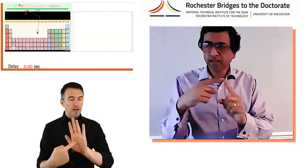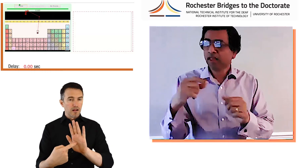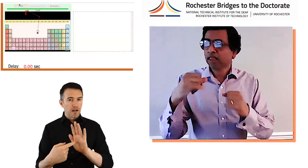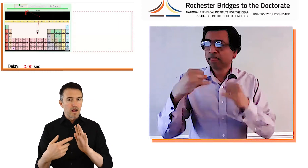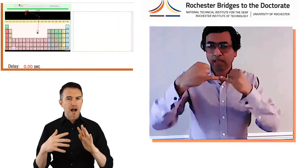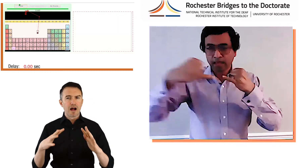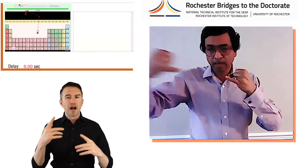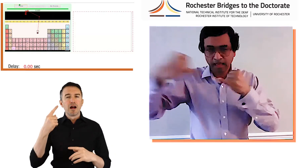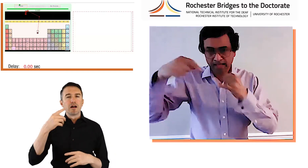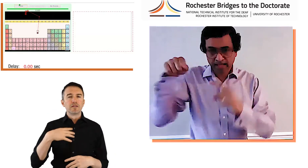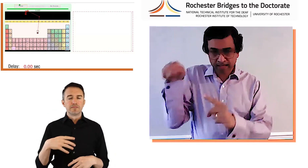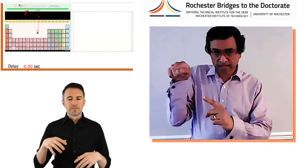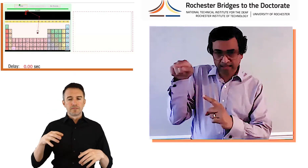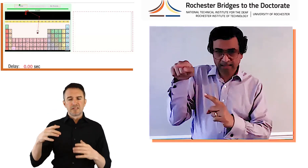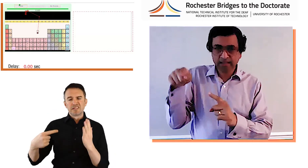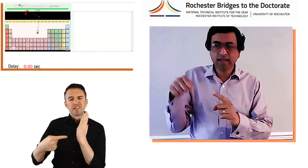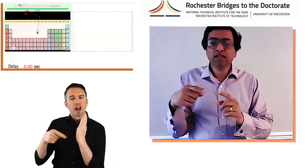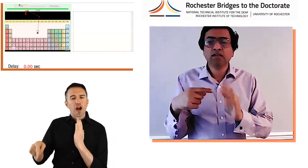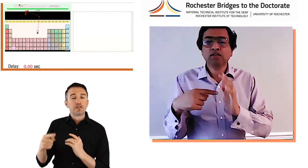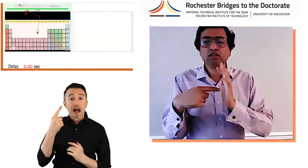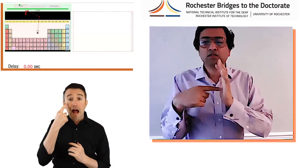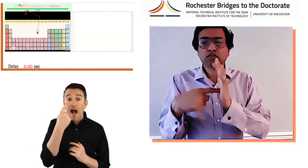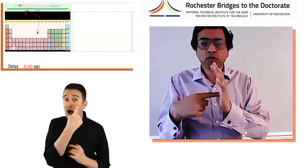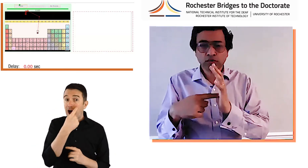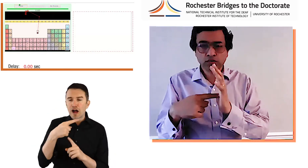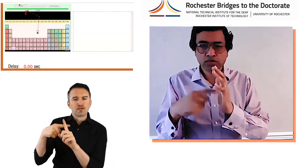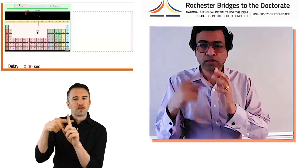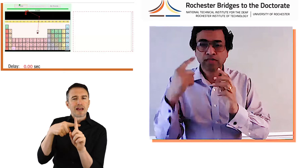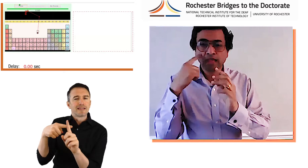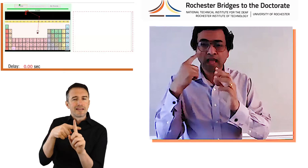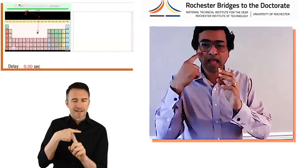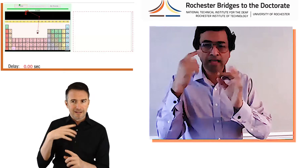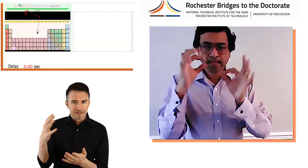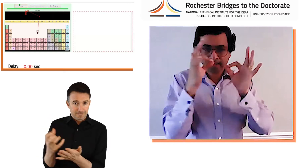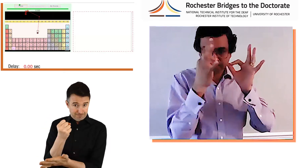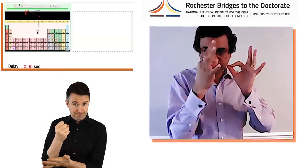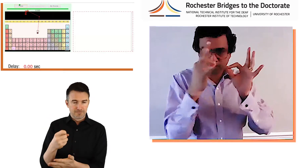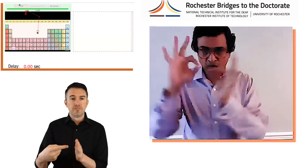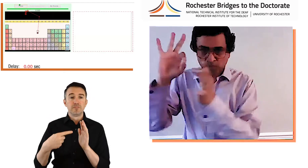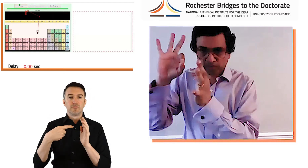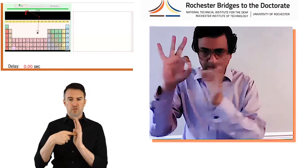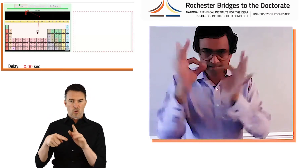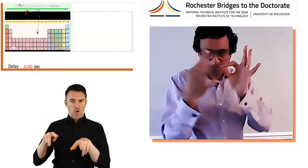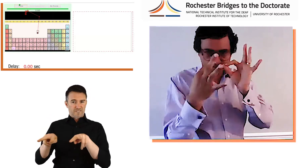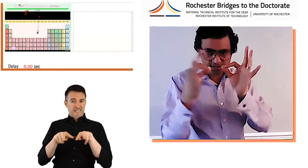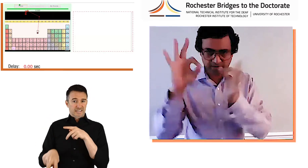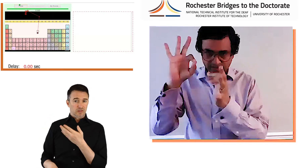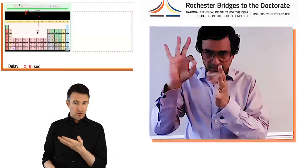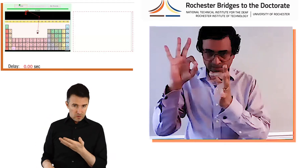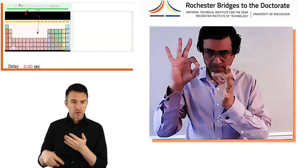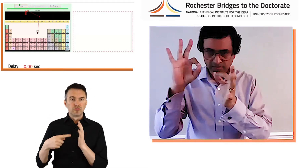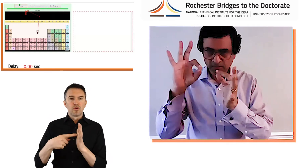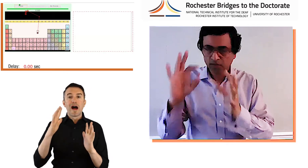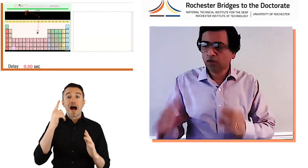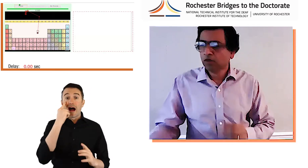If you use eye tracking, you can see where the eye gaze happens, and this will be an example of that.